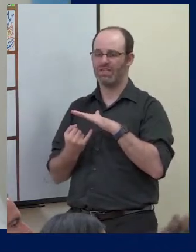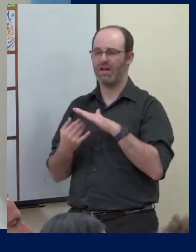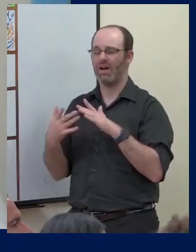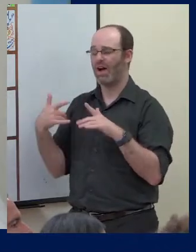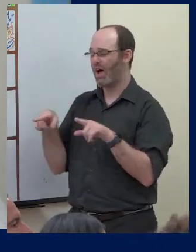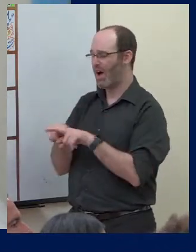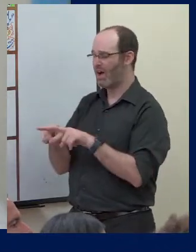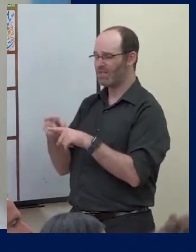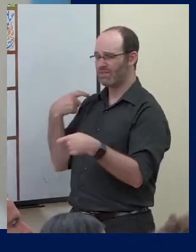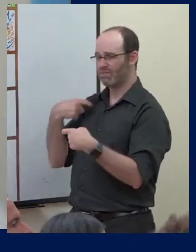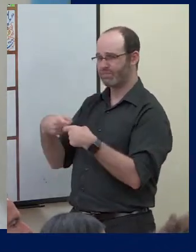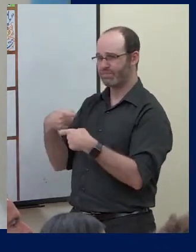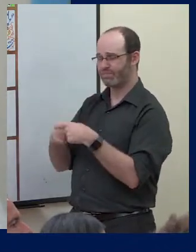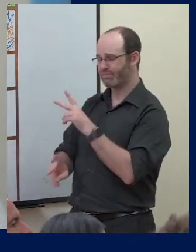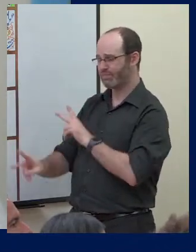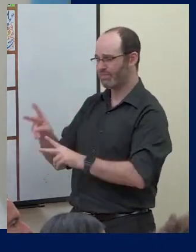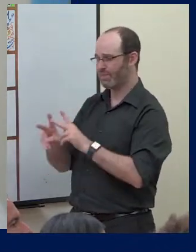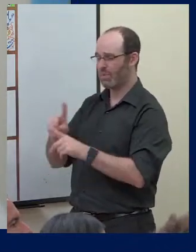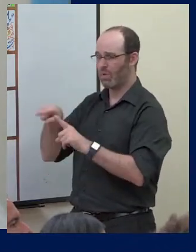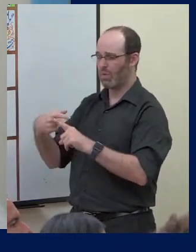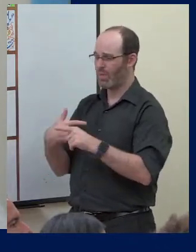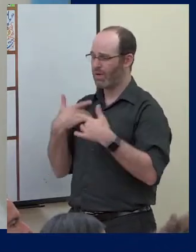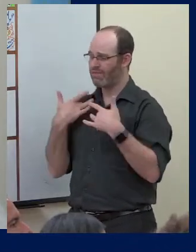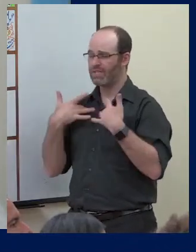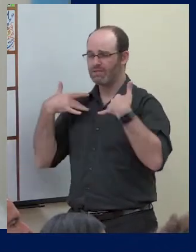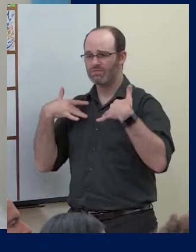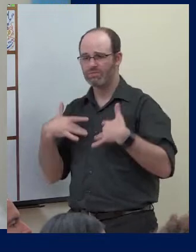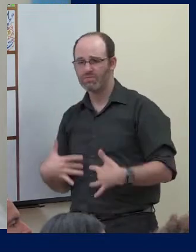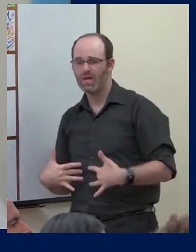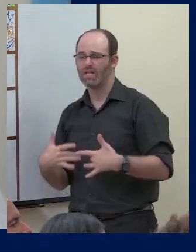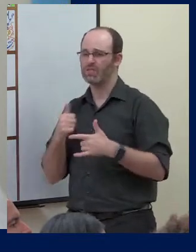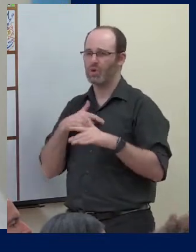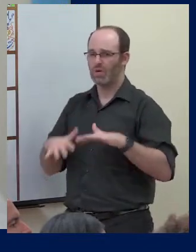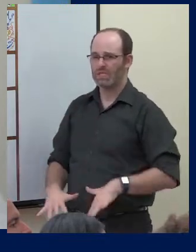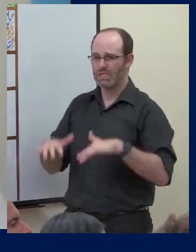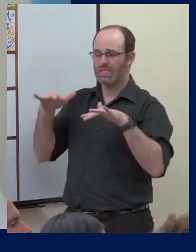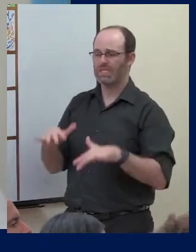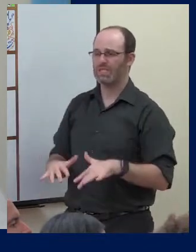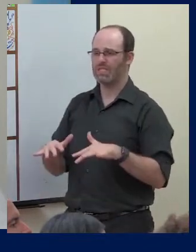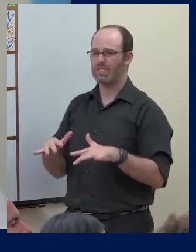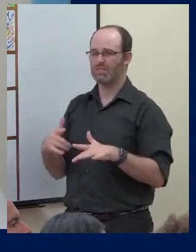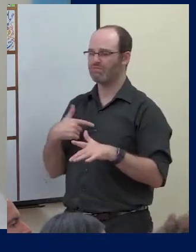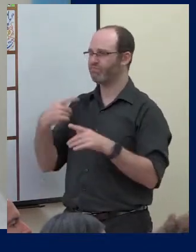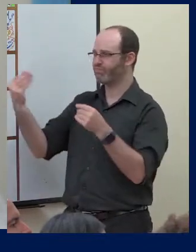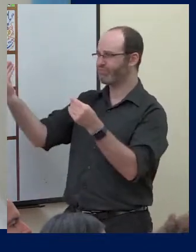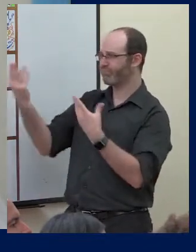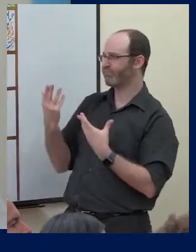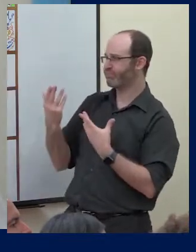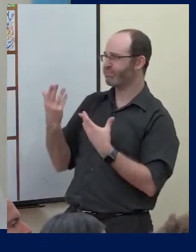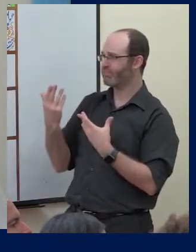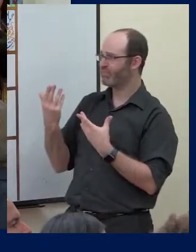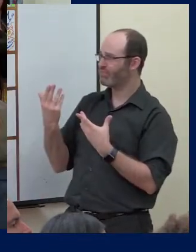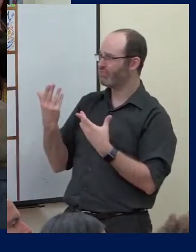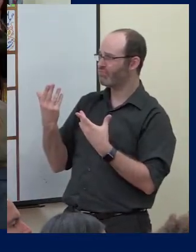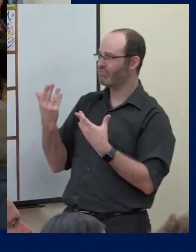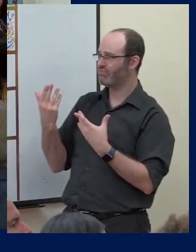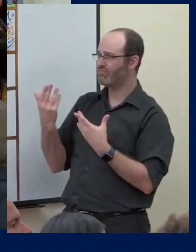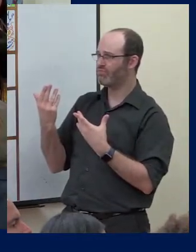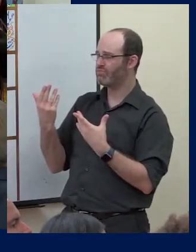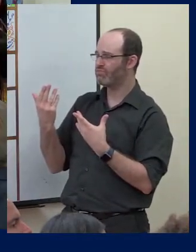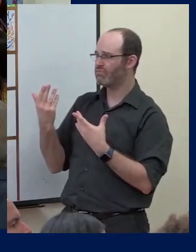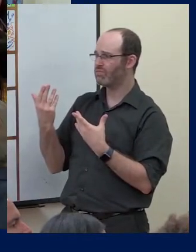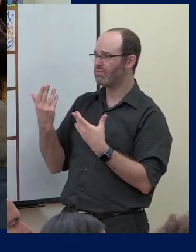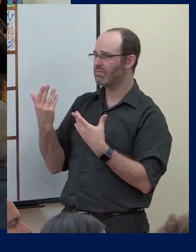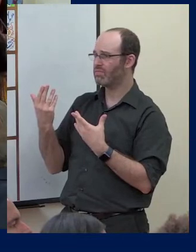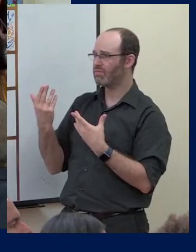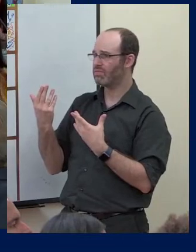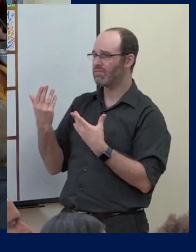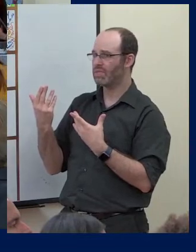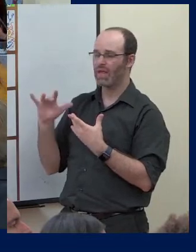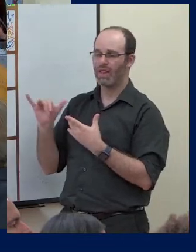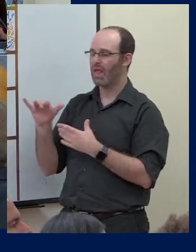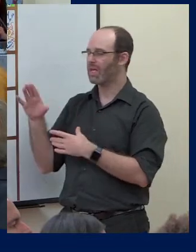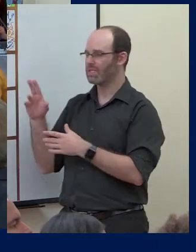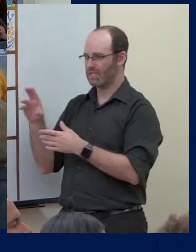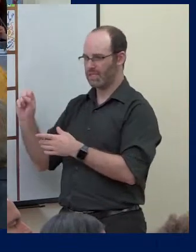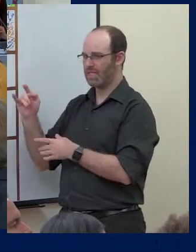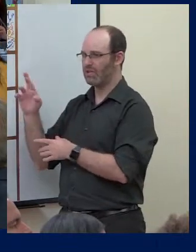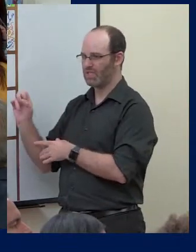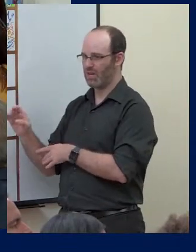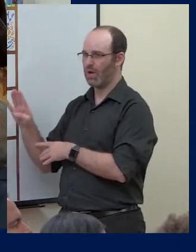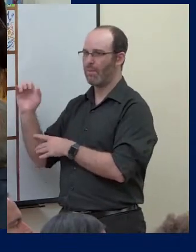fill the press or -- depressed or anxious we